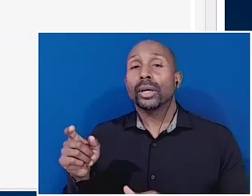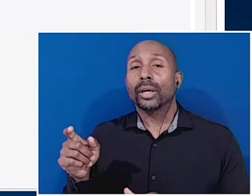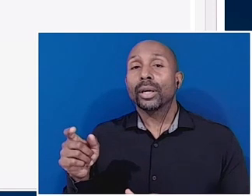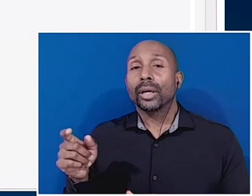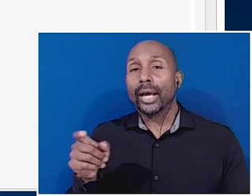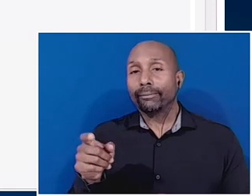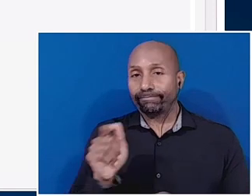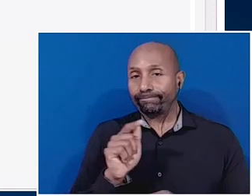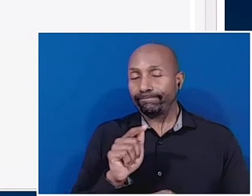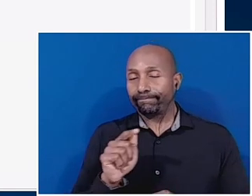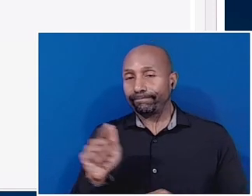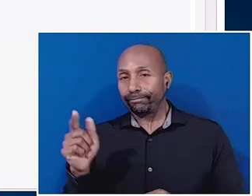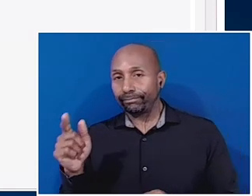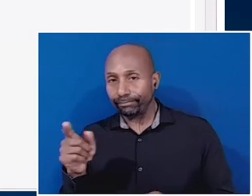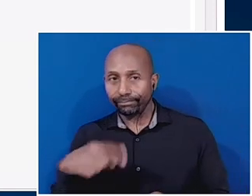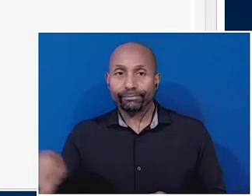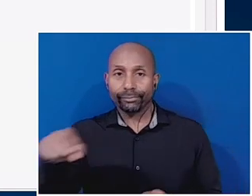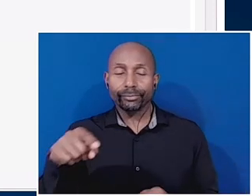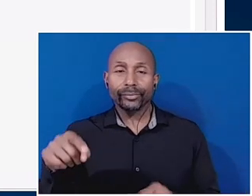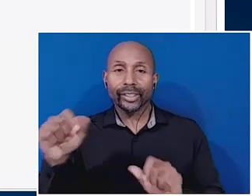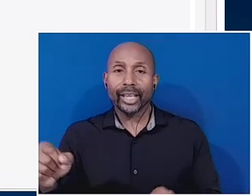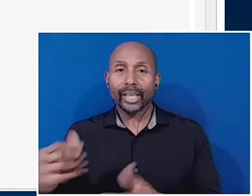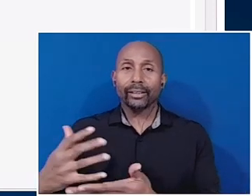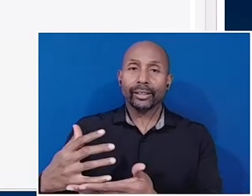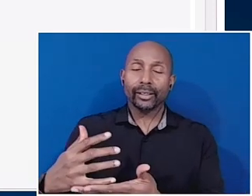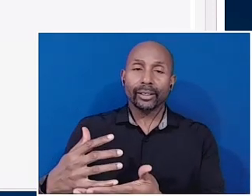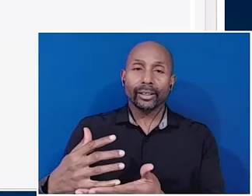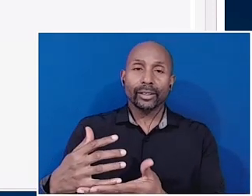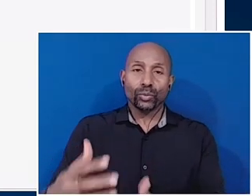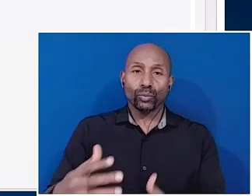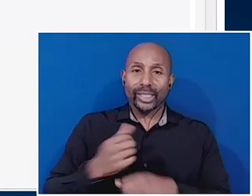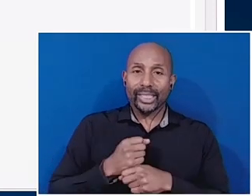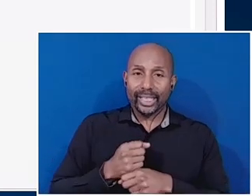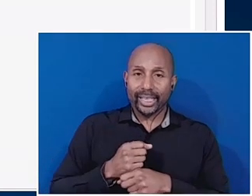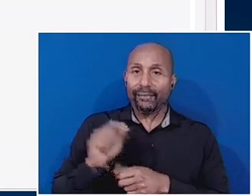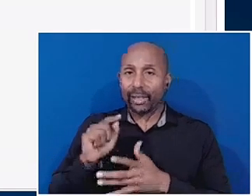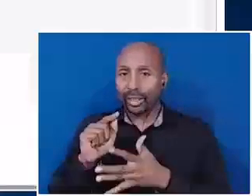Oh, minor changes in (d) starts.